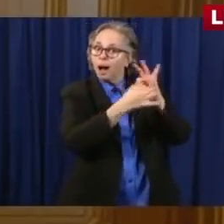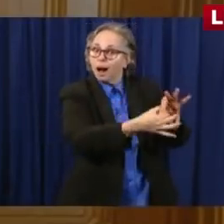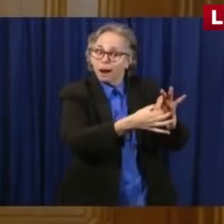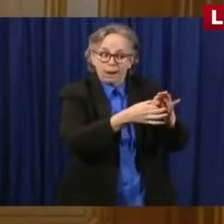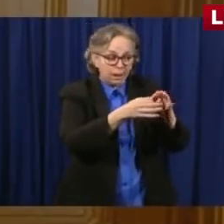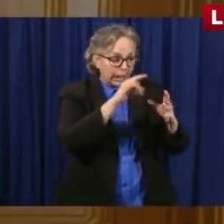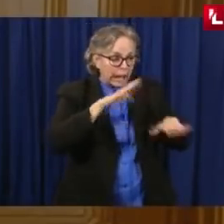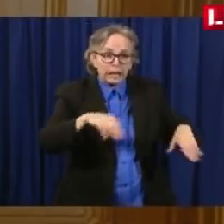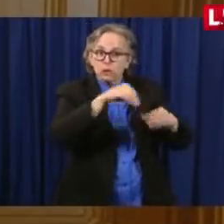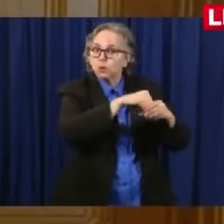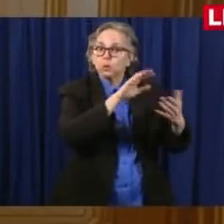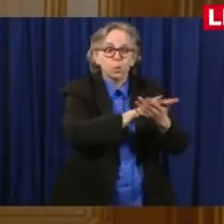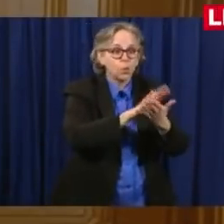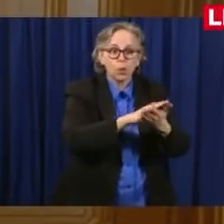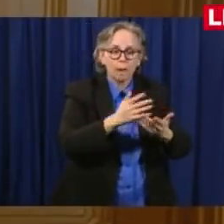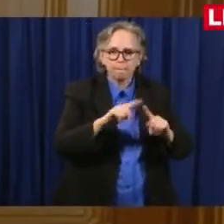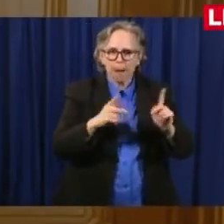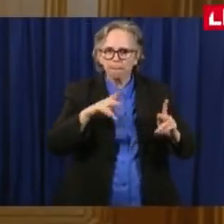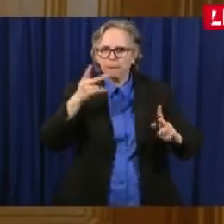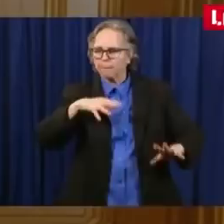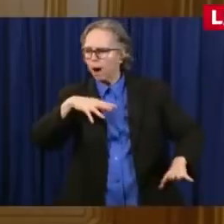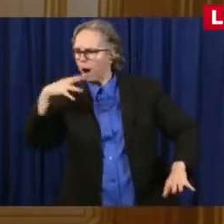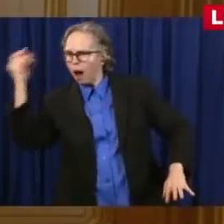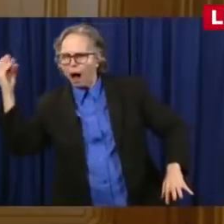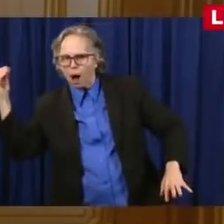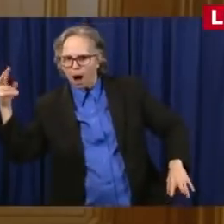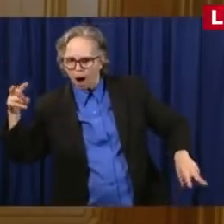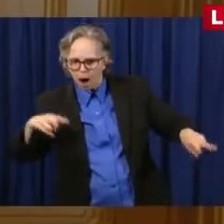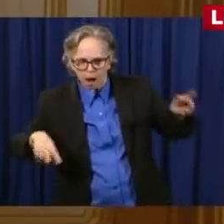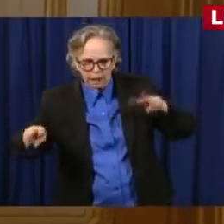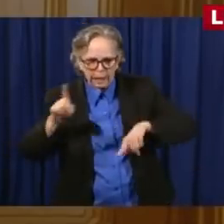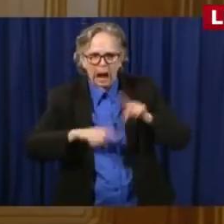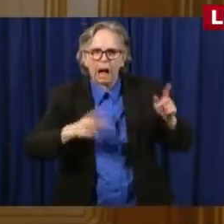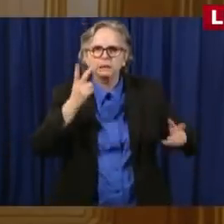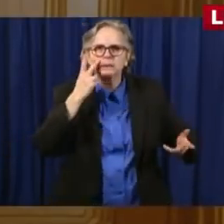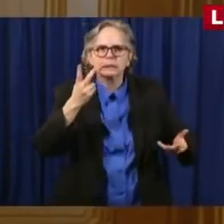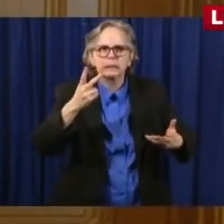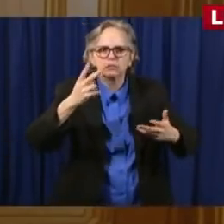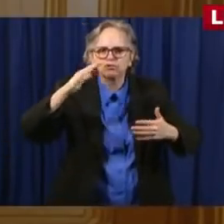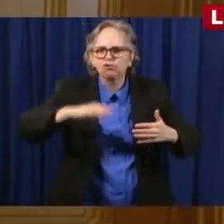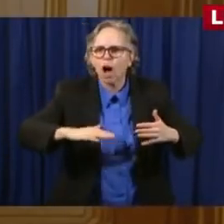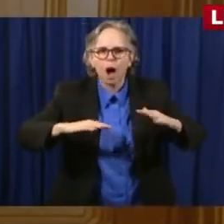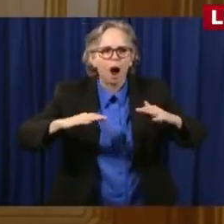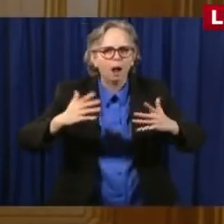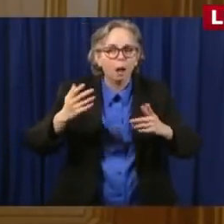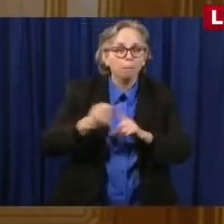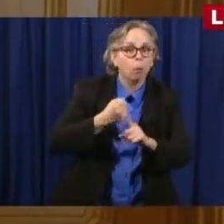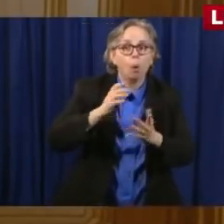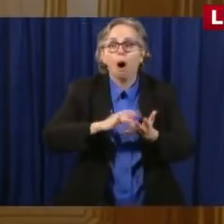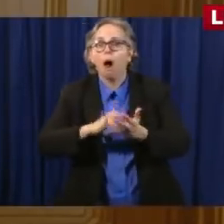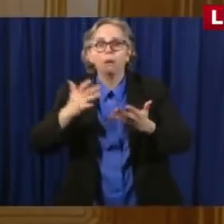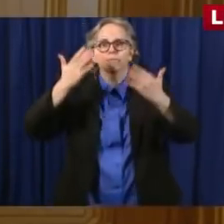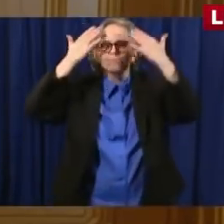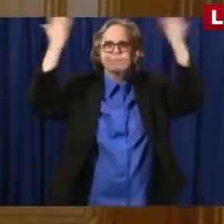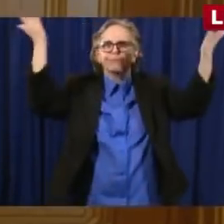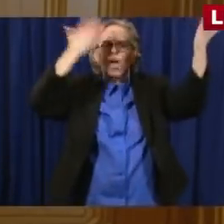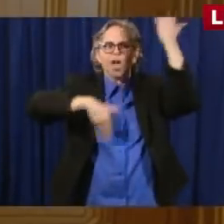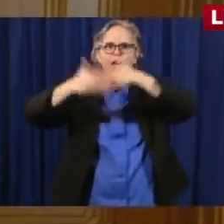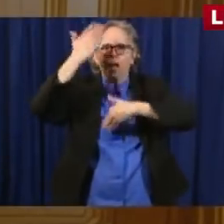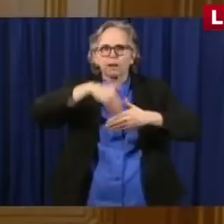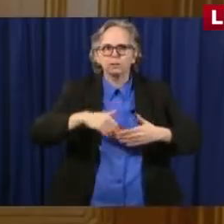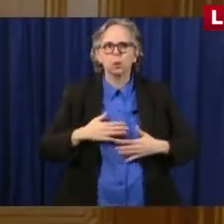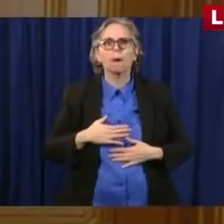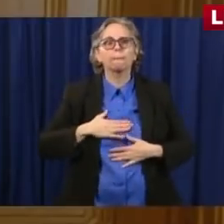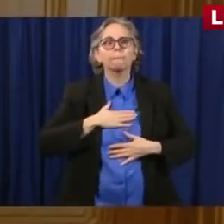WITH KIDS NOT IN PHYSICAL BUILDINGS, THERE IS NOT THE OPPORTUNITY FOR OTHER EYES OUTSIDE THE HOME TO LOOK AT THAT CHILD.